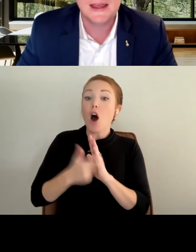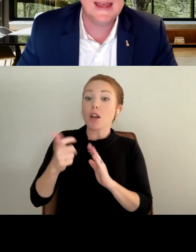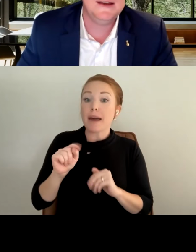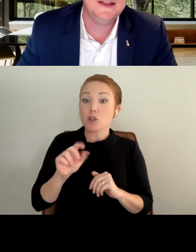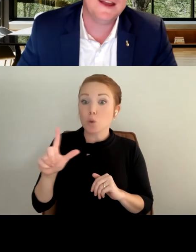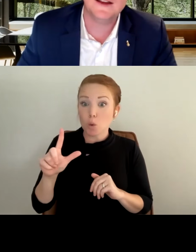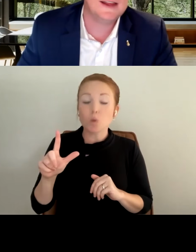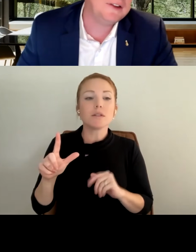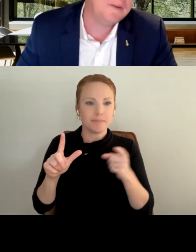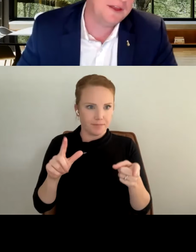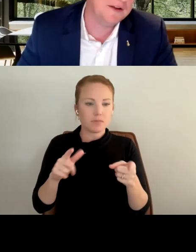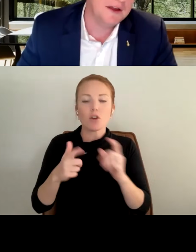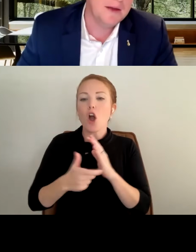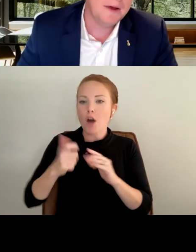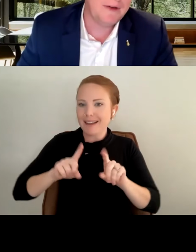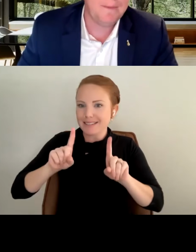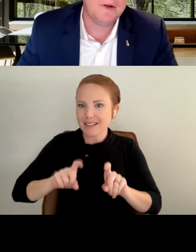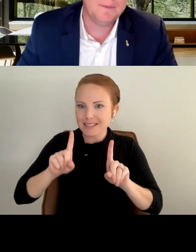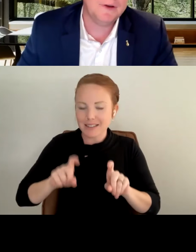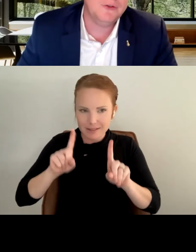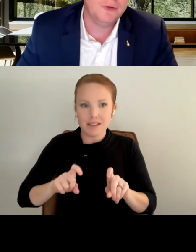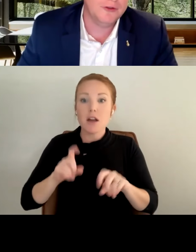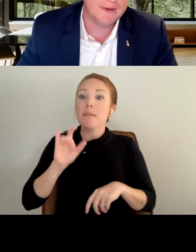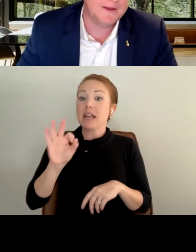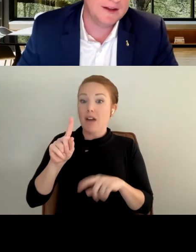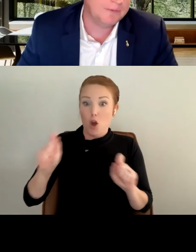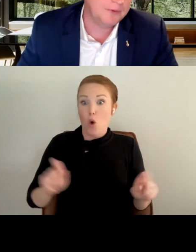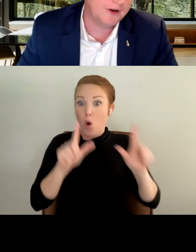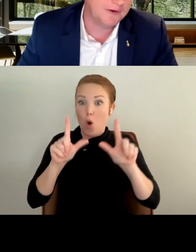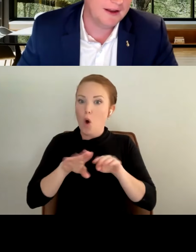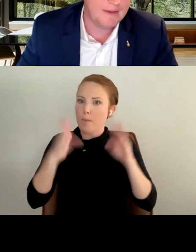and it's not going to catch everything. But if I pull up a new tool that I'm thinking of procuring,